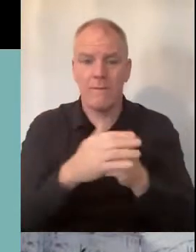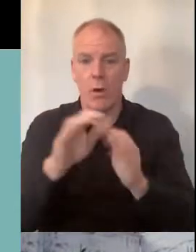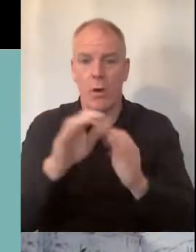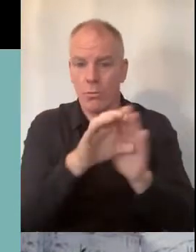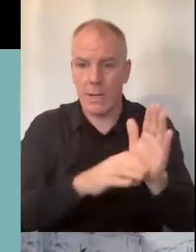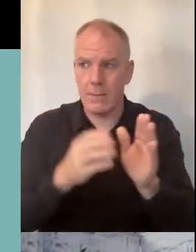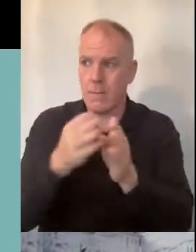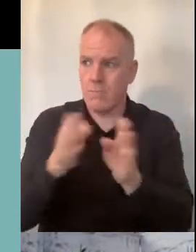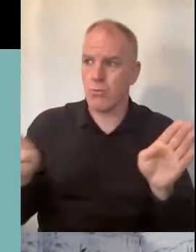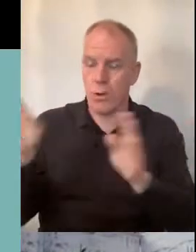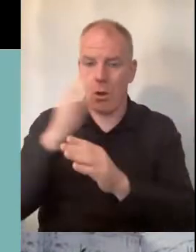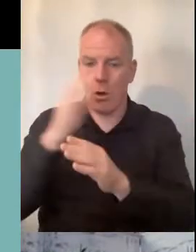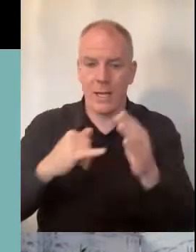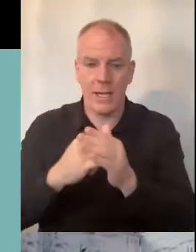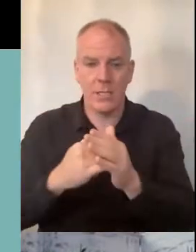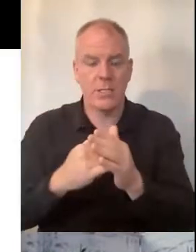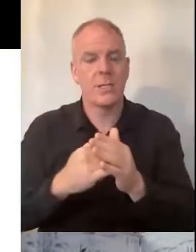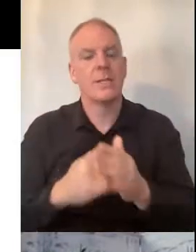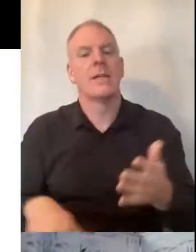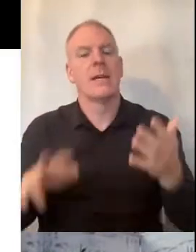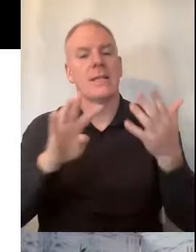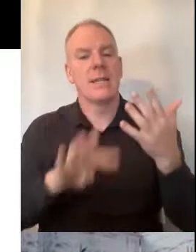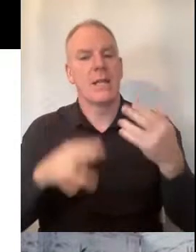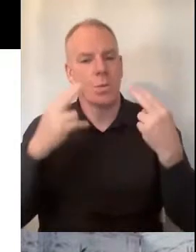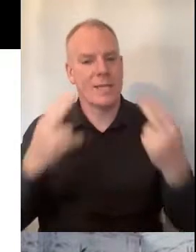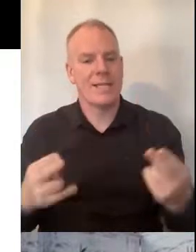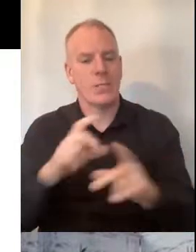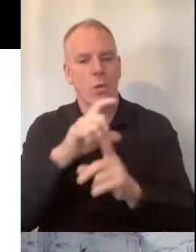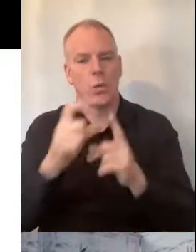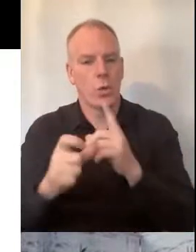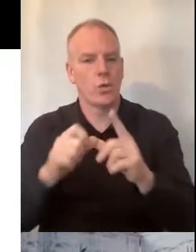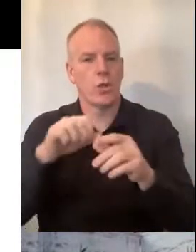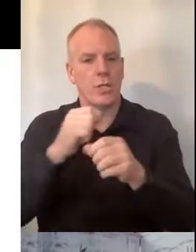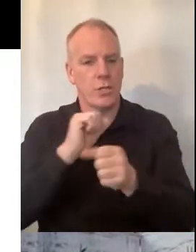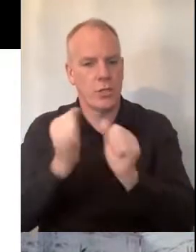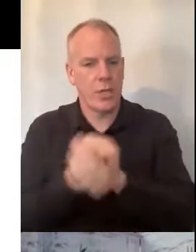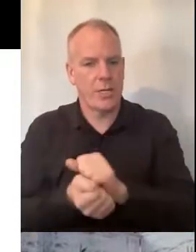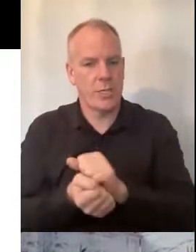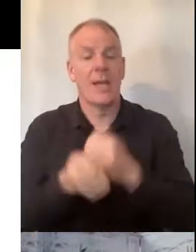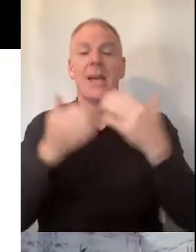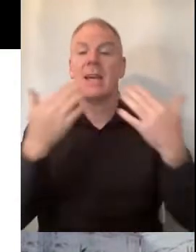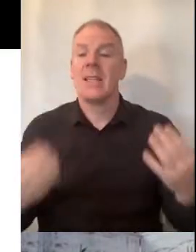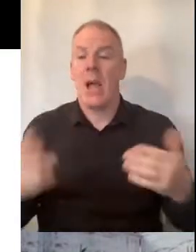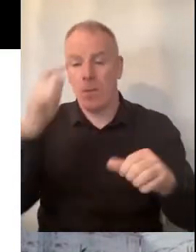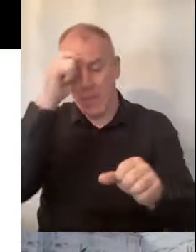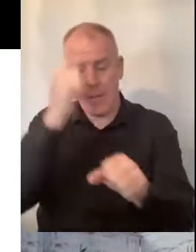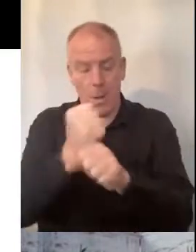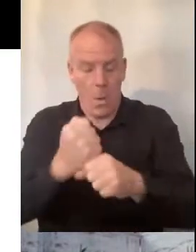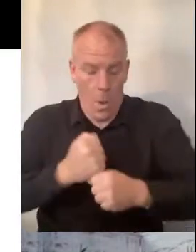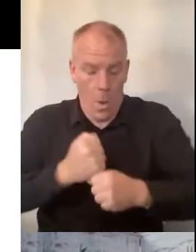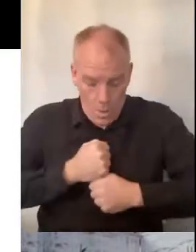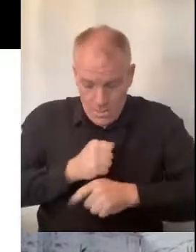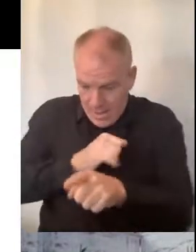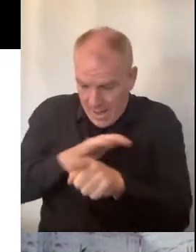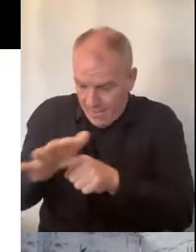And we absolutely need culture change. I want you to think again about your influence and things that I've said,